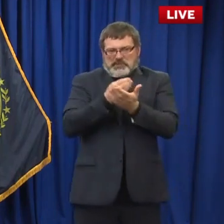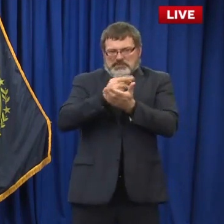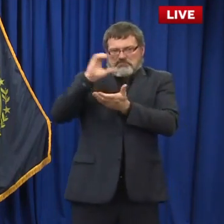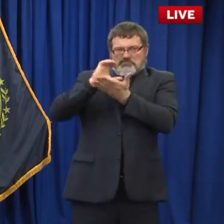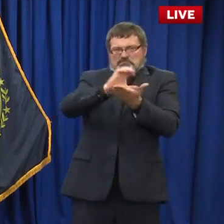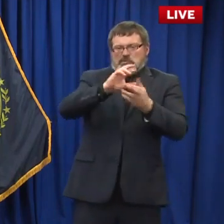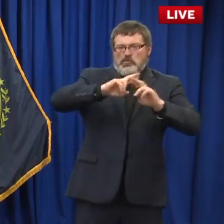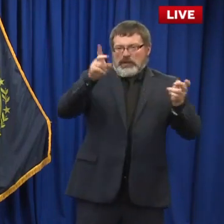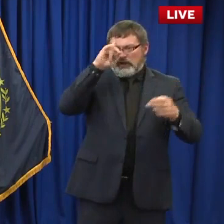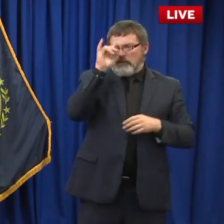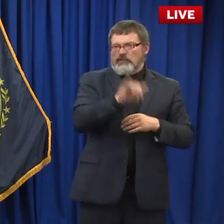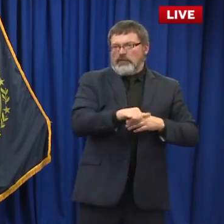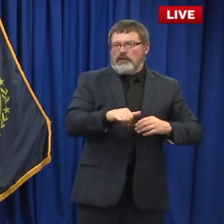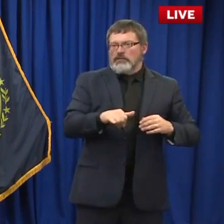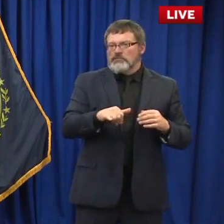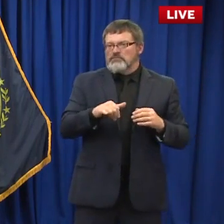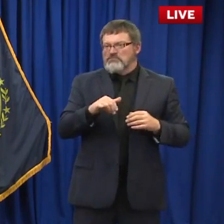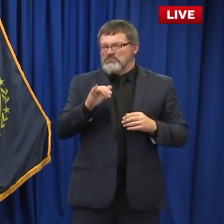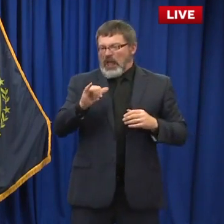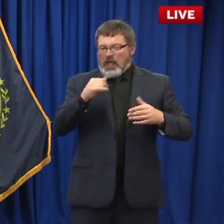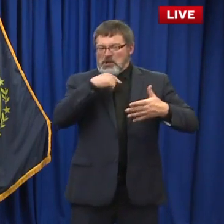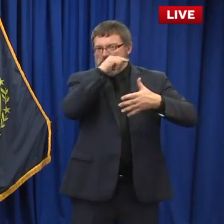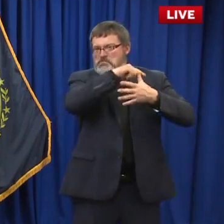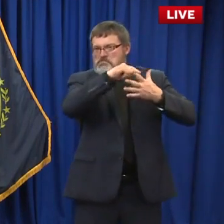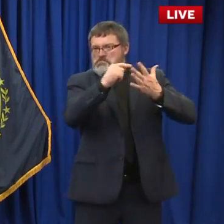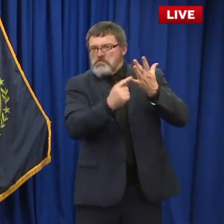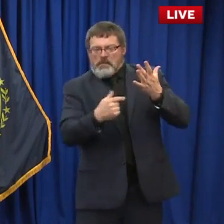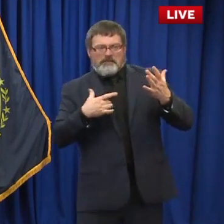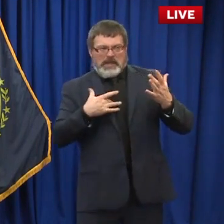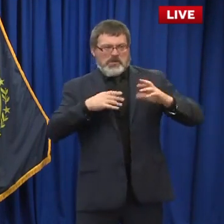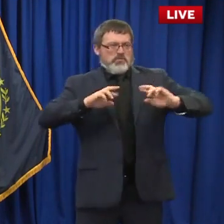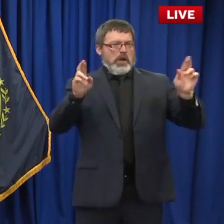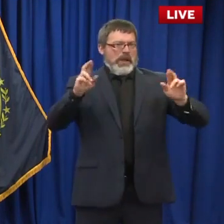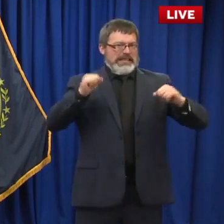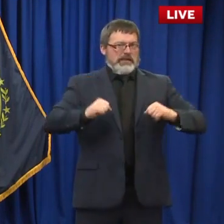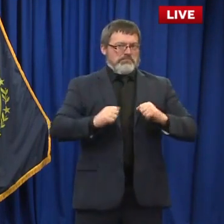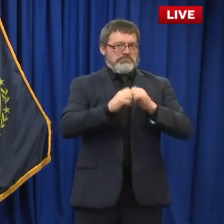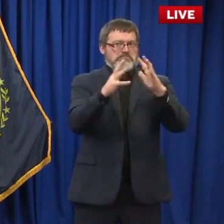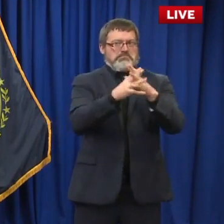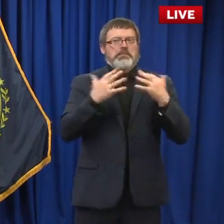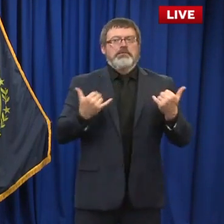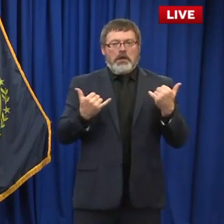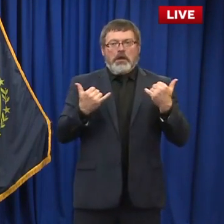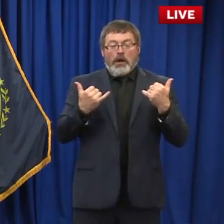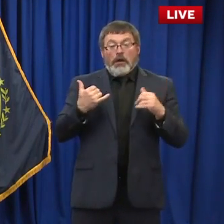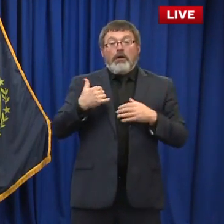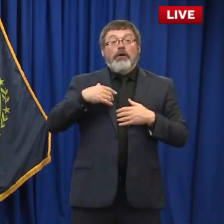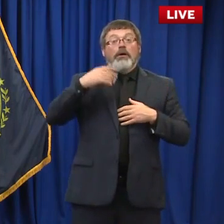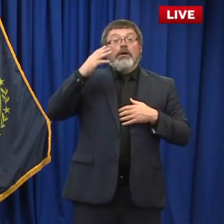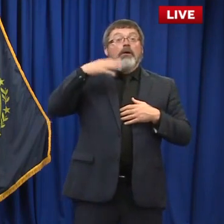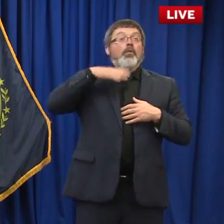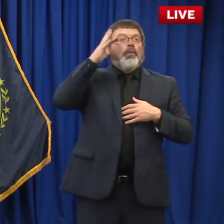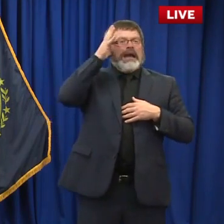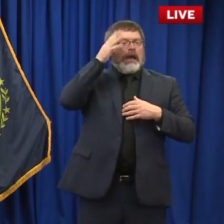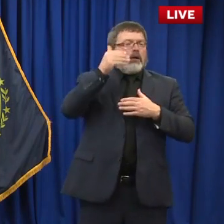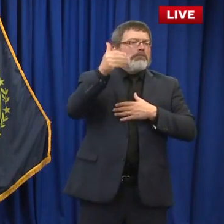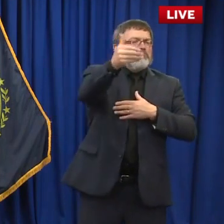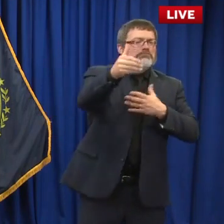THIS IS JUST THE FIRST STEP, WE'LL CONTINUE TO WORK BOTH WITH THE EQUITY TEAM AND THE COMMISSION ON DIVERSITY AND INCLUSION TO MAKE SURE WE'RE TAKING THE SECOND AND THIRD